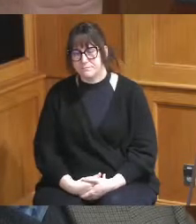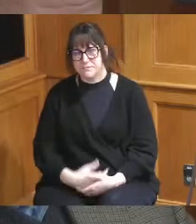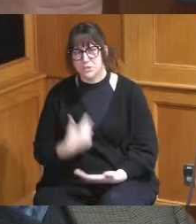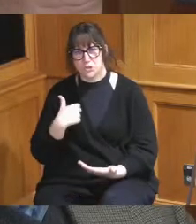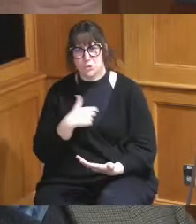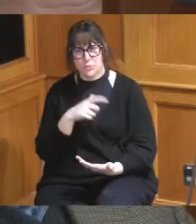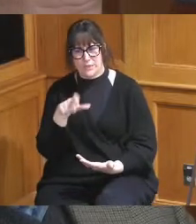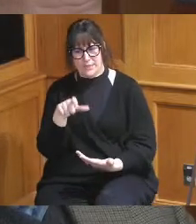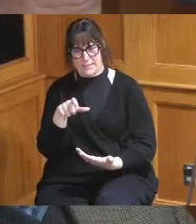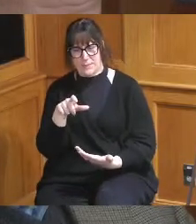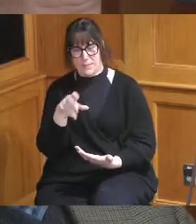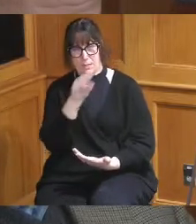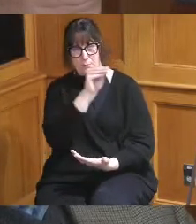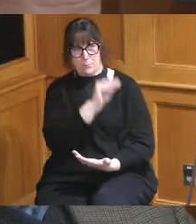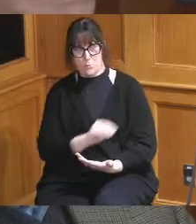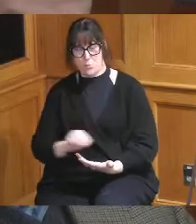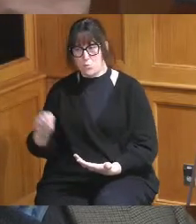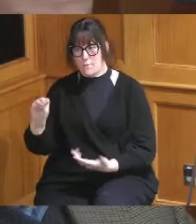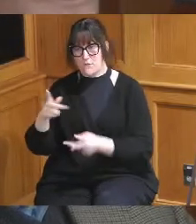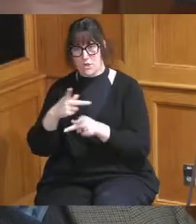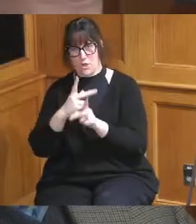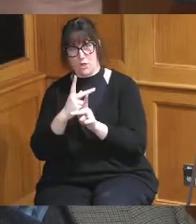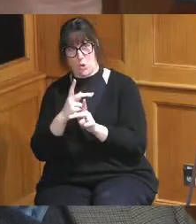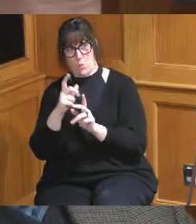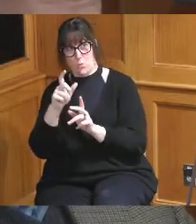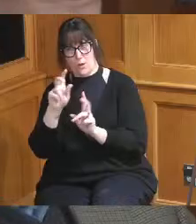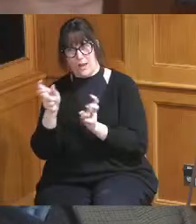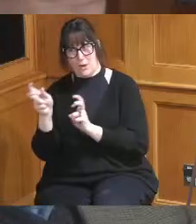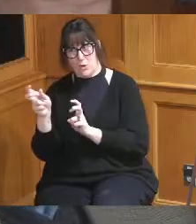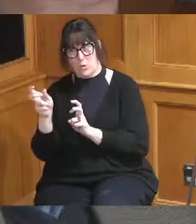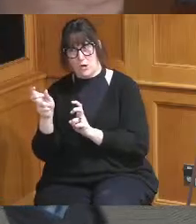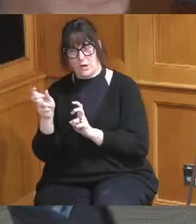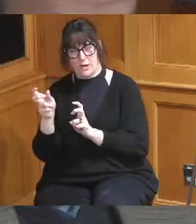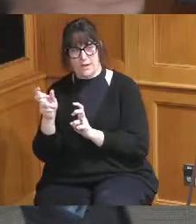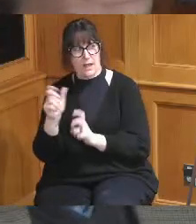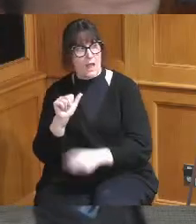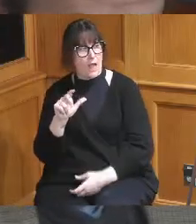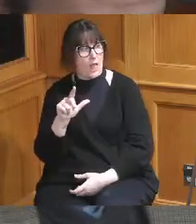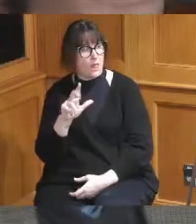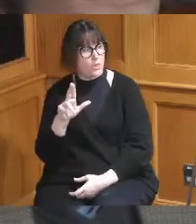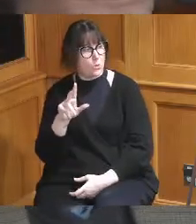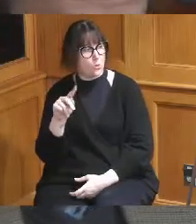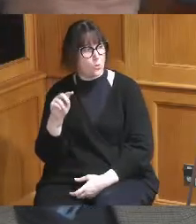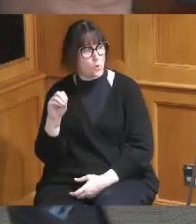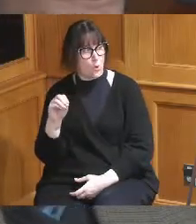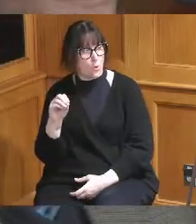over in the loan category and that probably be a question for Mr Aluotto when we look at funding in